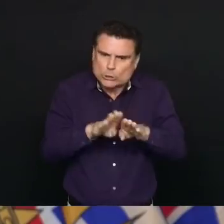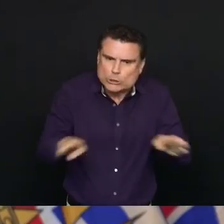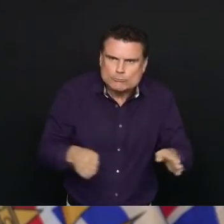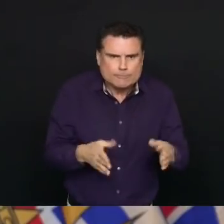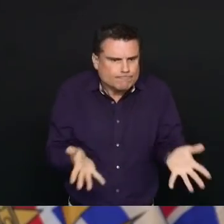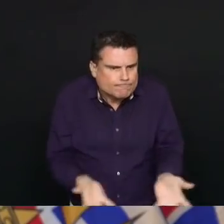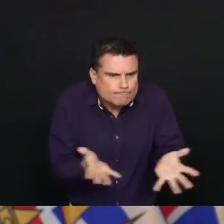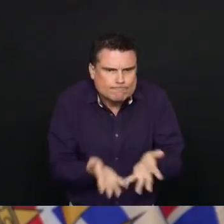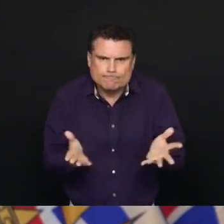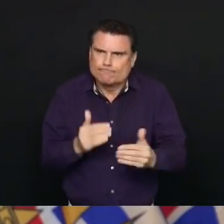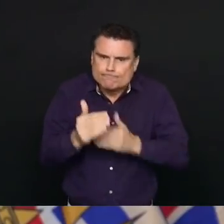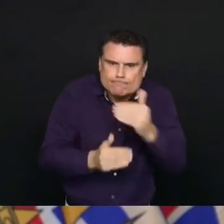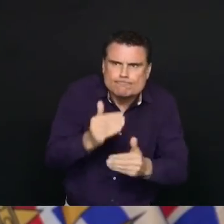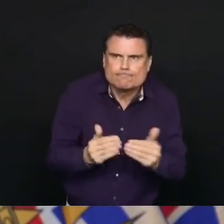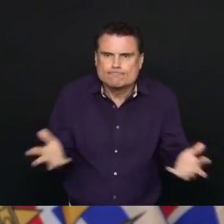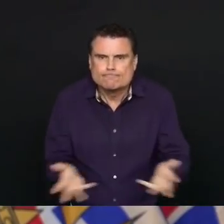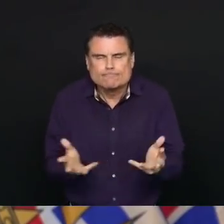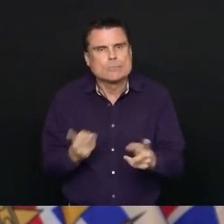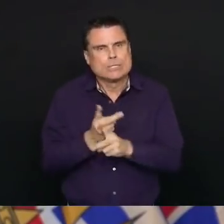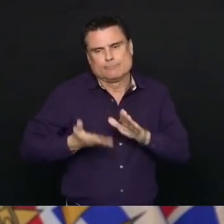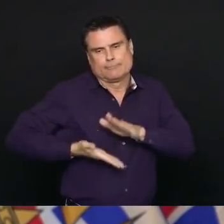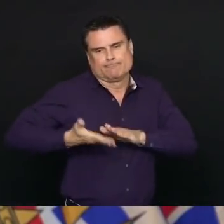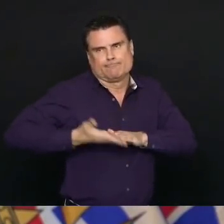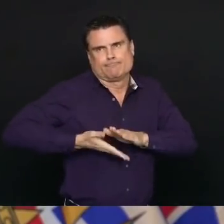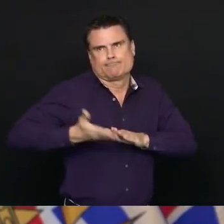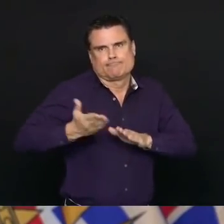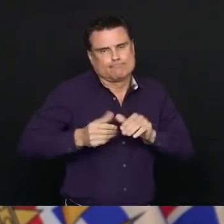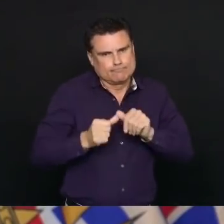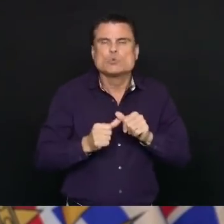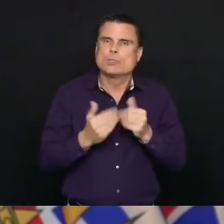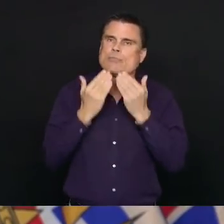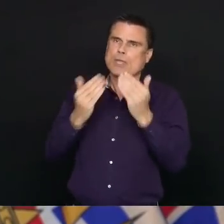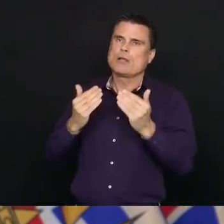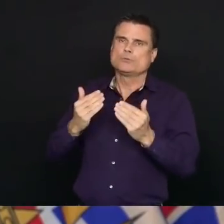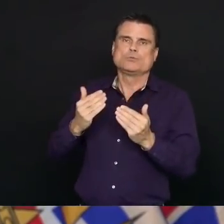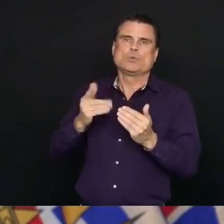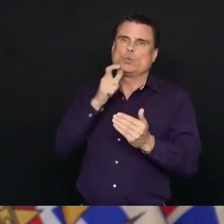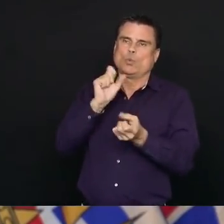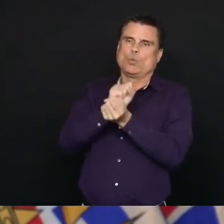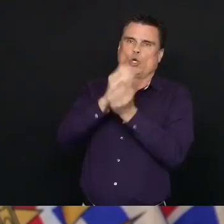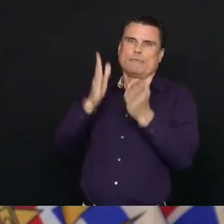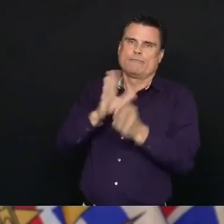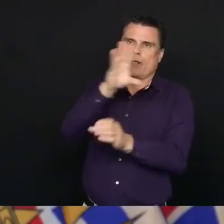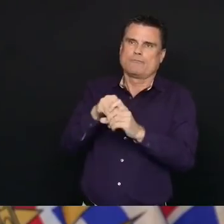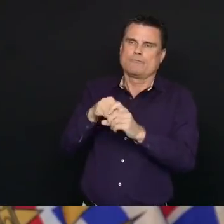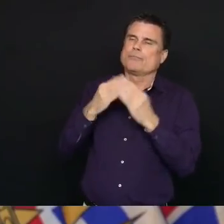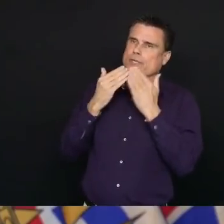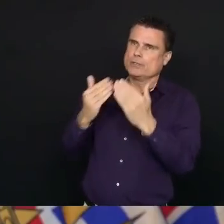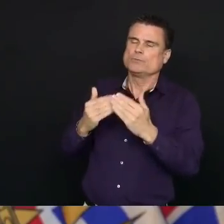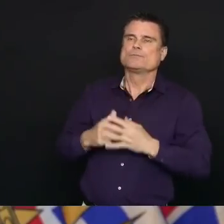The ones most at risk of falling behind because of this pandemic. Thank you to them. They may have had difficult challenges